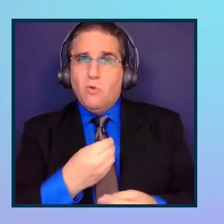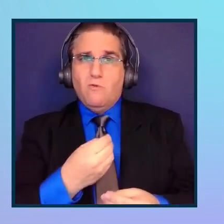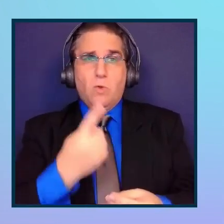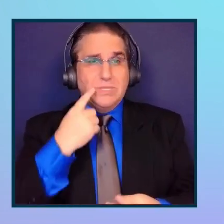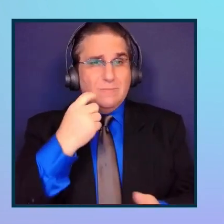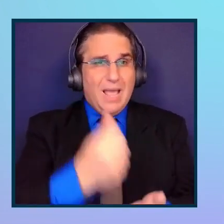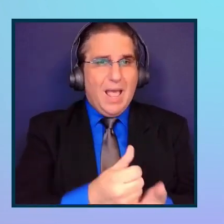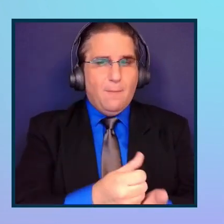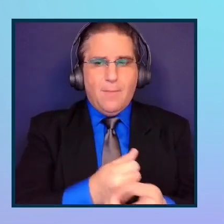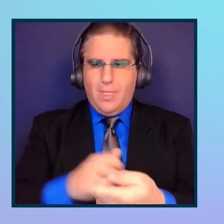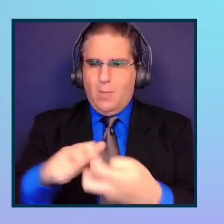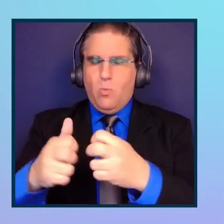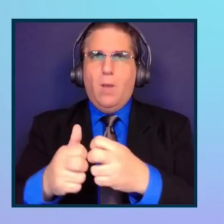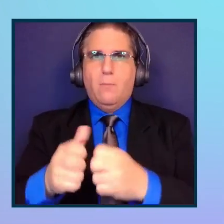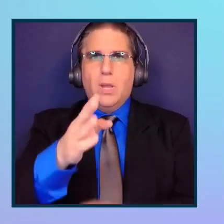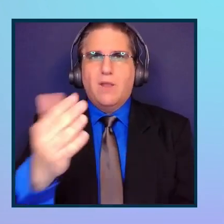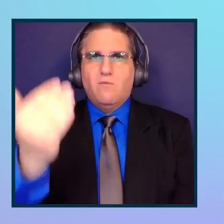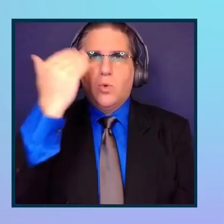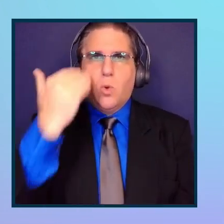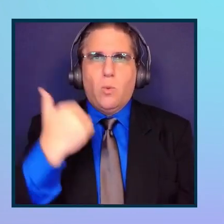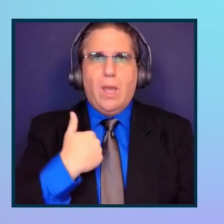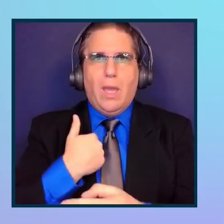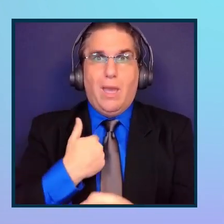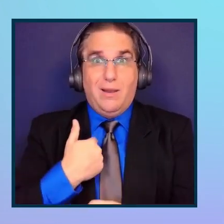they are solutions that oftentimes derive in,